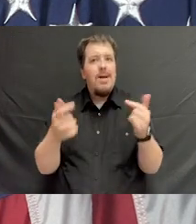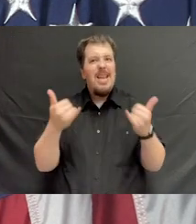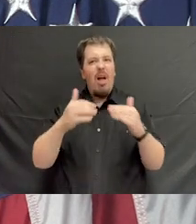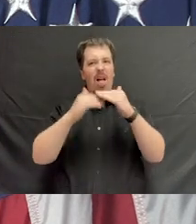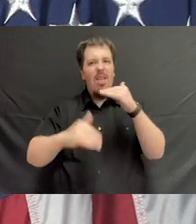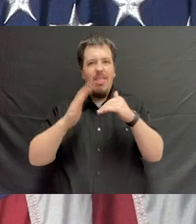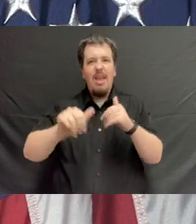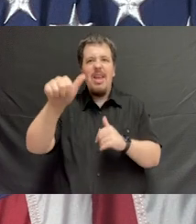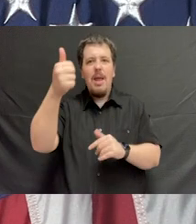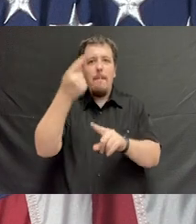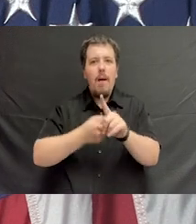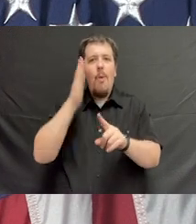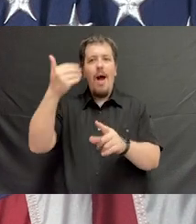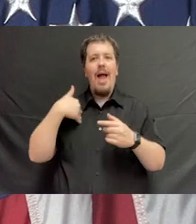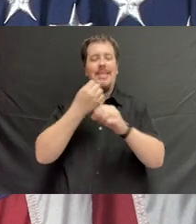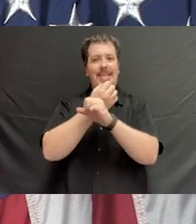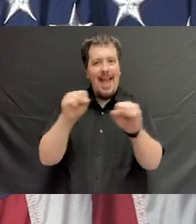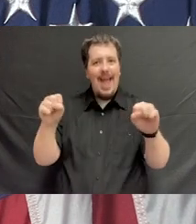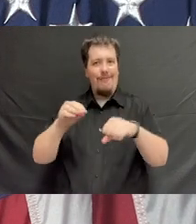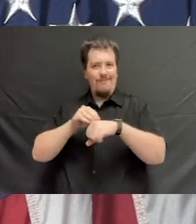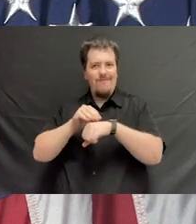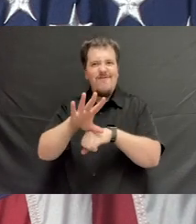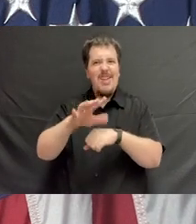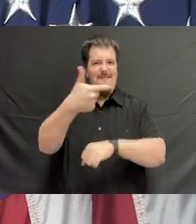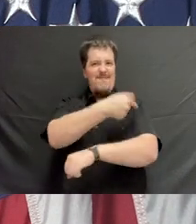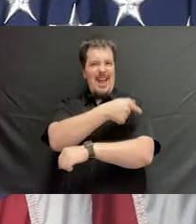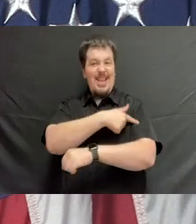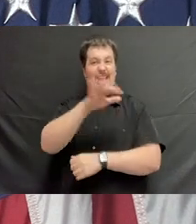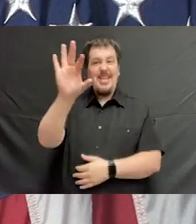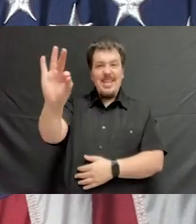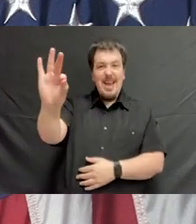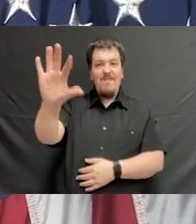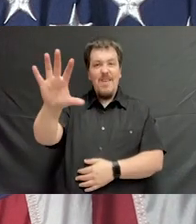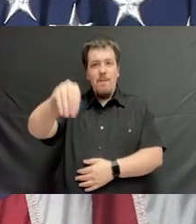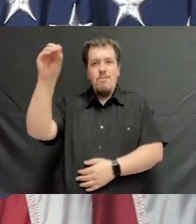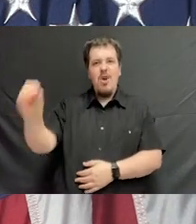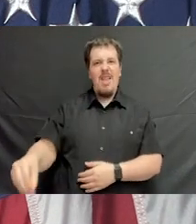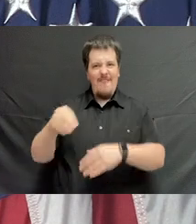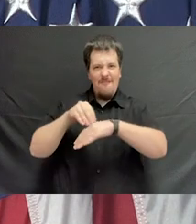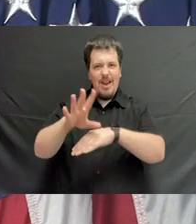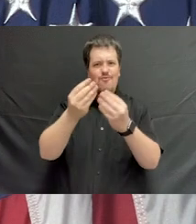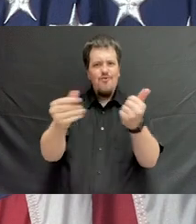In less than 10 months, we're gonna have a safe, effective vaccine. That's 95% effective in curing this virus.